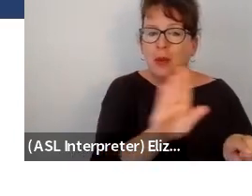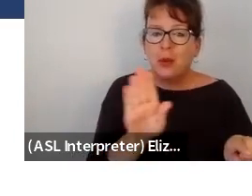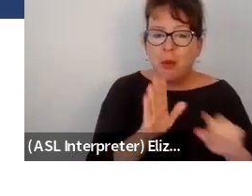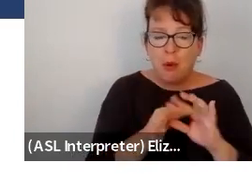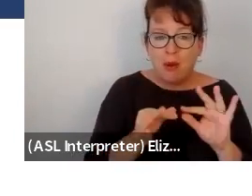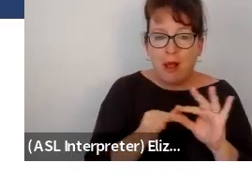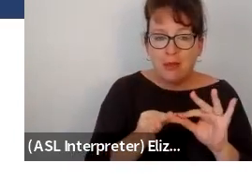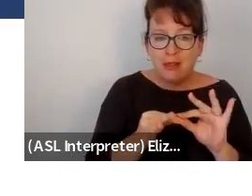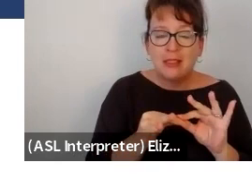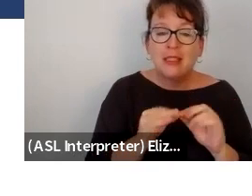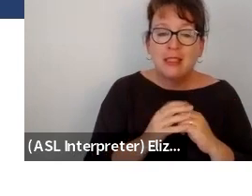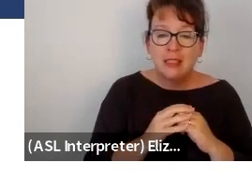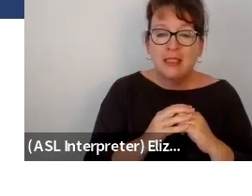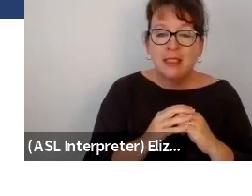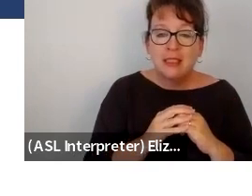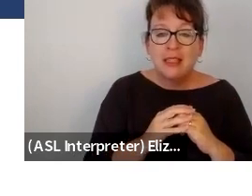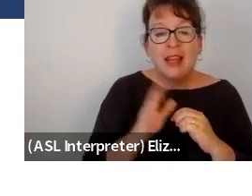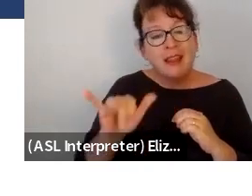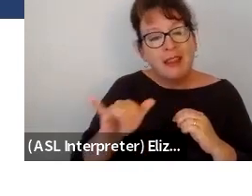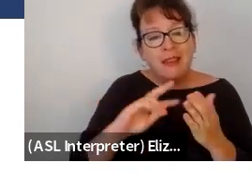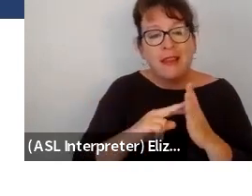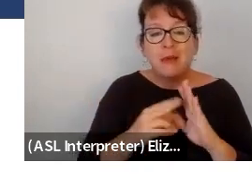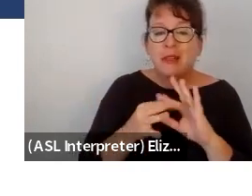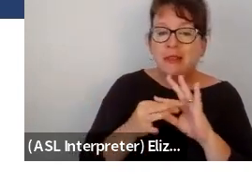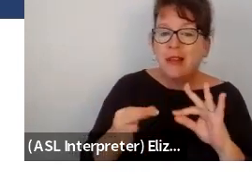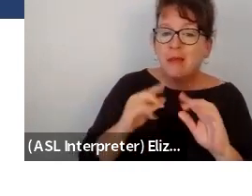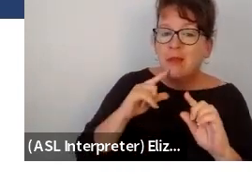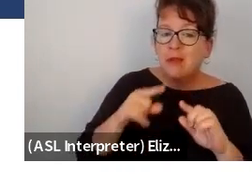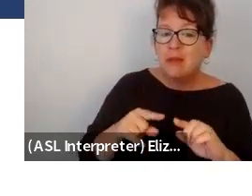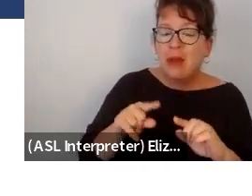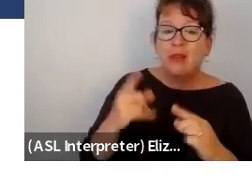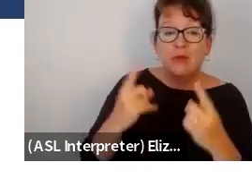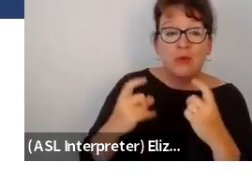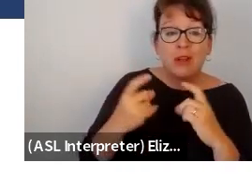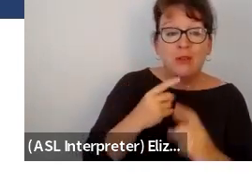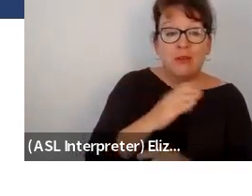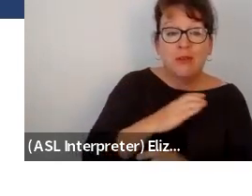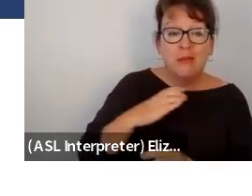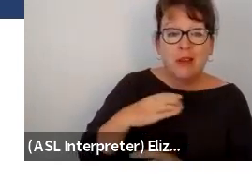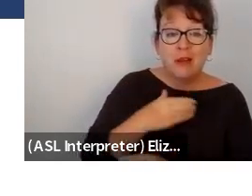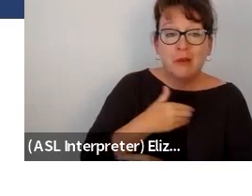including transportation. But for today, we'll be sharing a preview of our thinking around designing